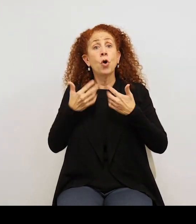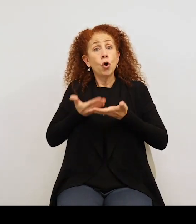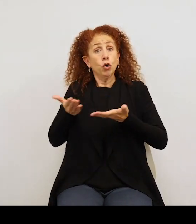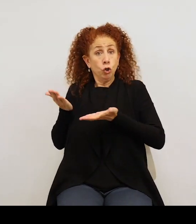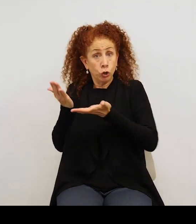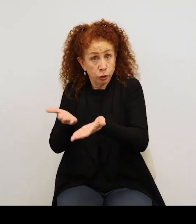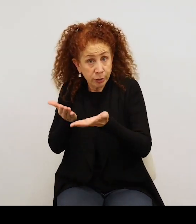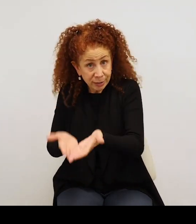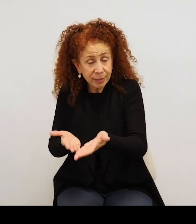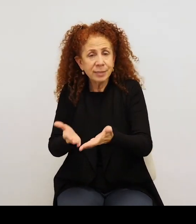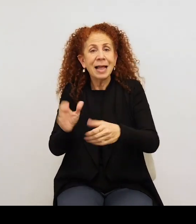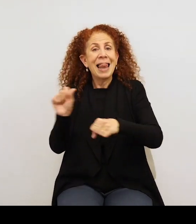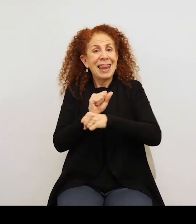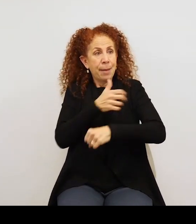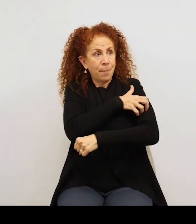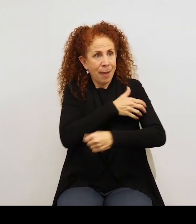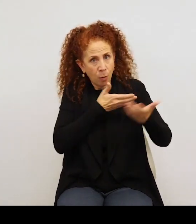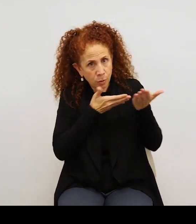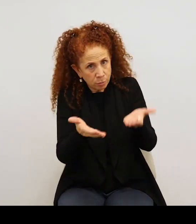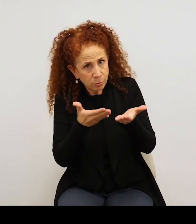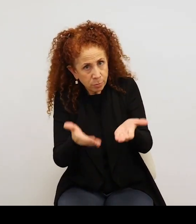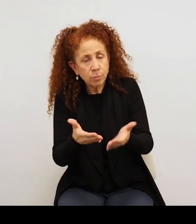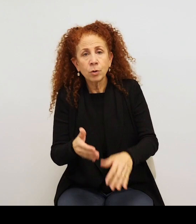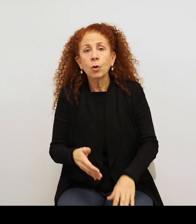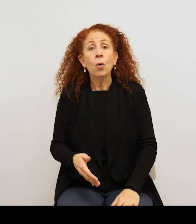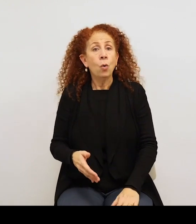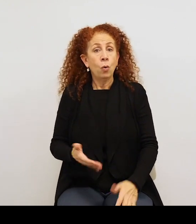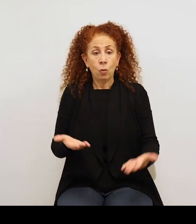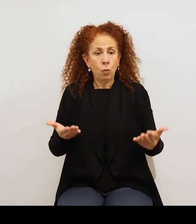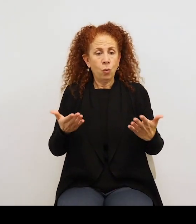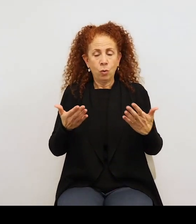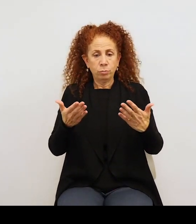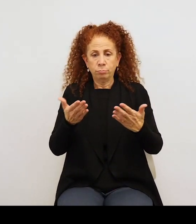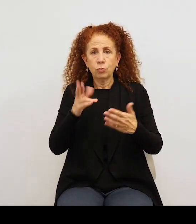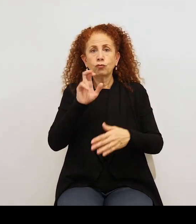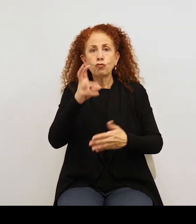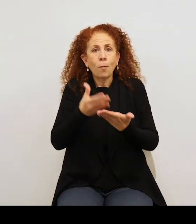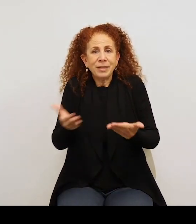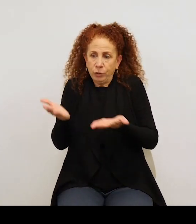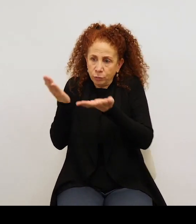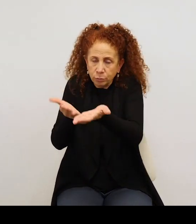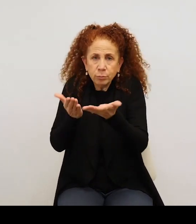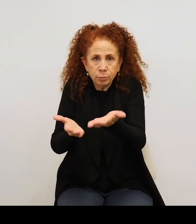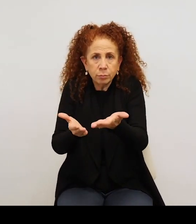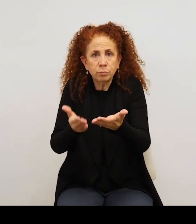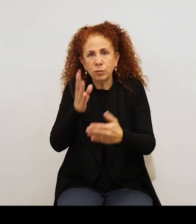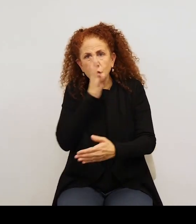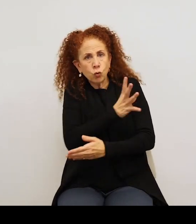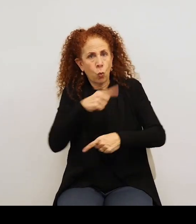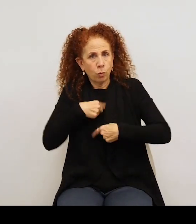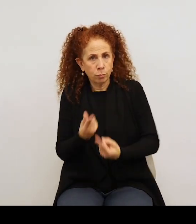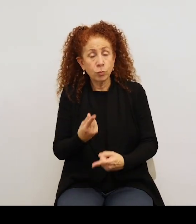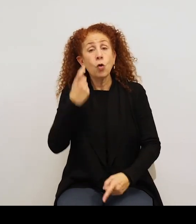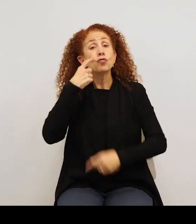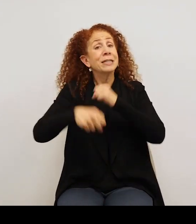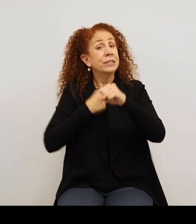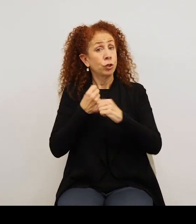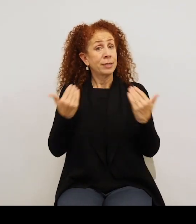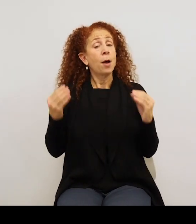supplied the labor power or their bodies for raw materials. In recent years, a growing number of scholars,